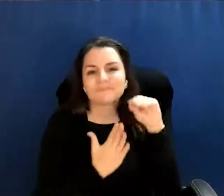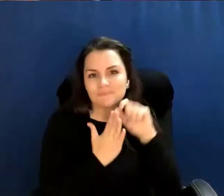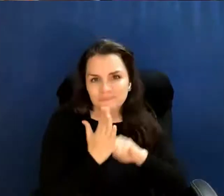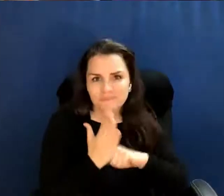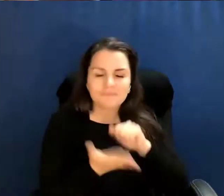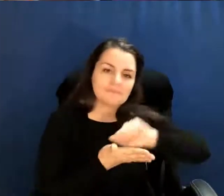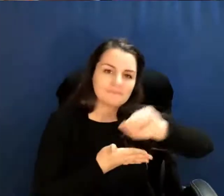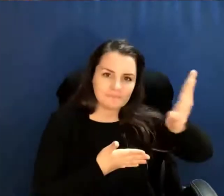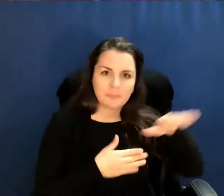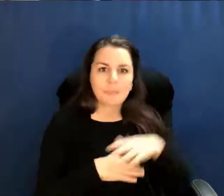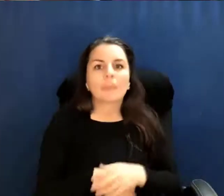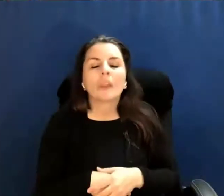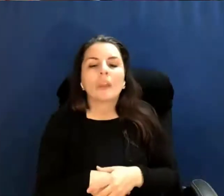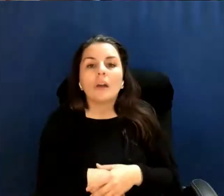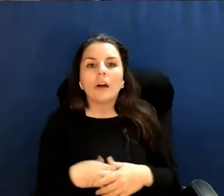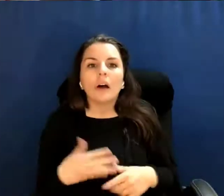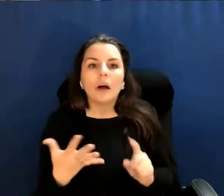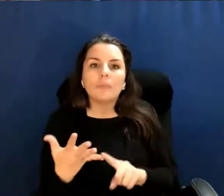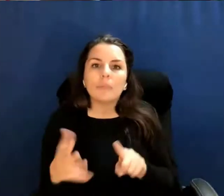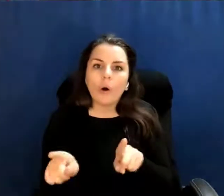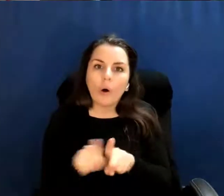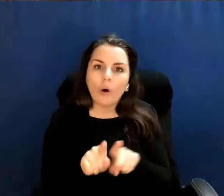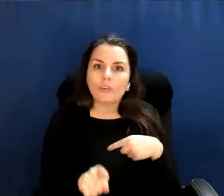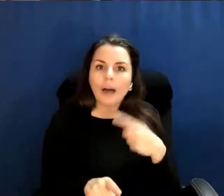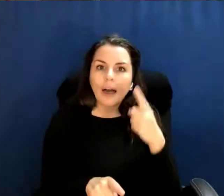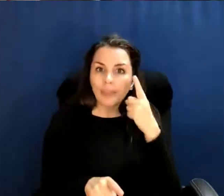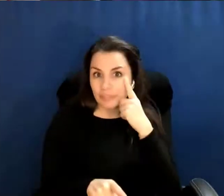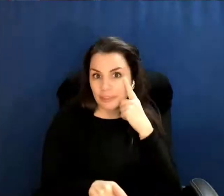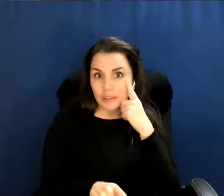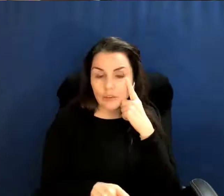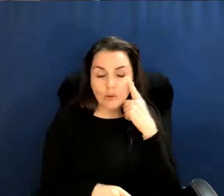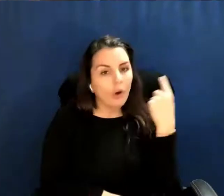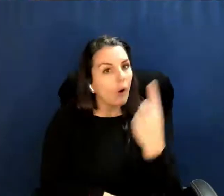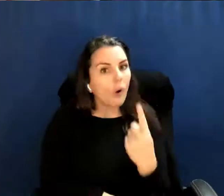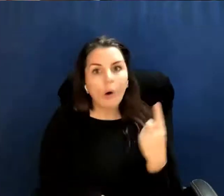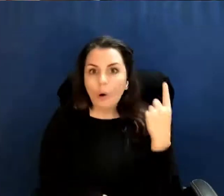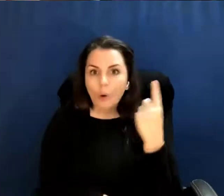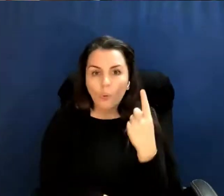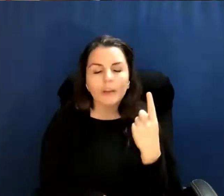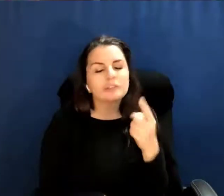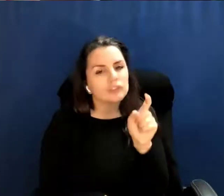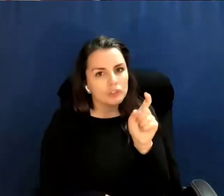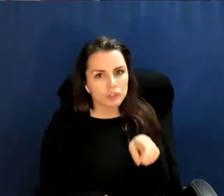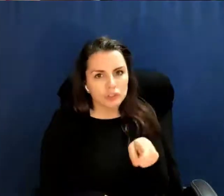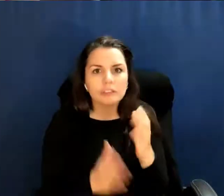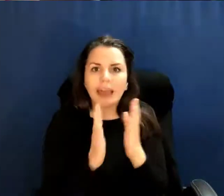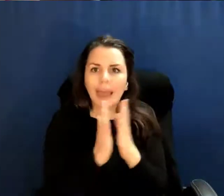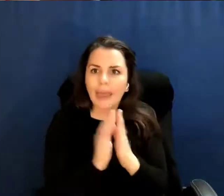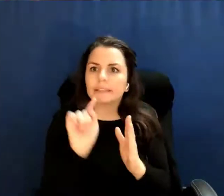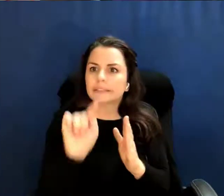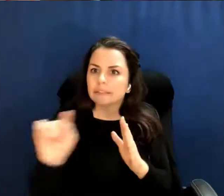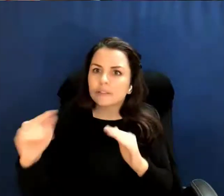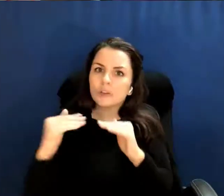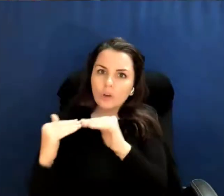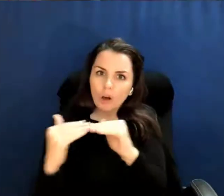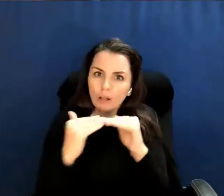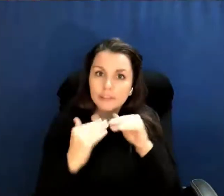Also, I think, as you should always do, ask colleagues to read your application